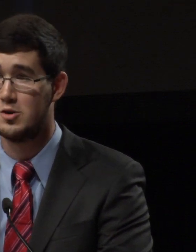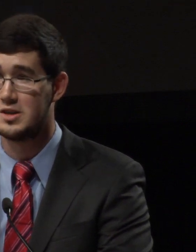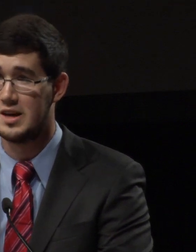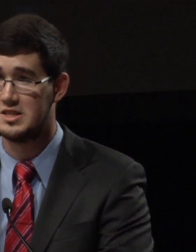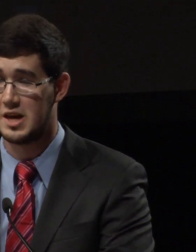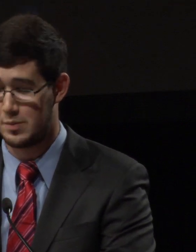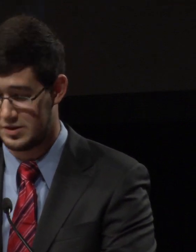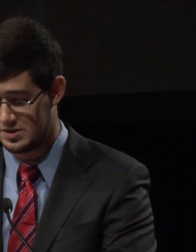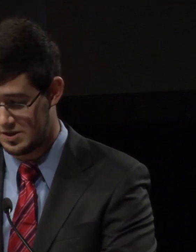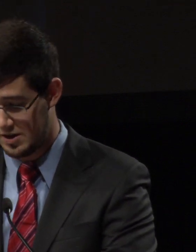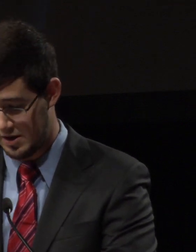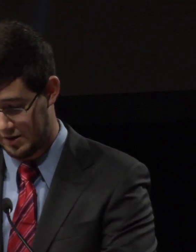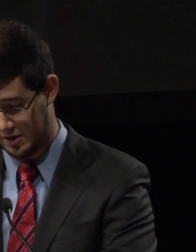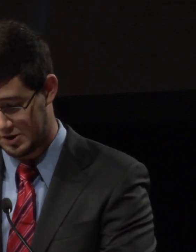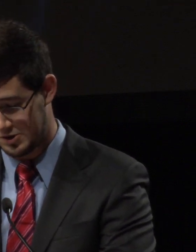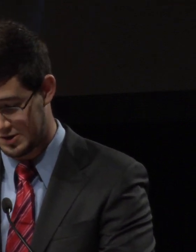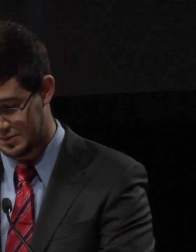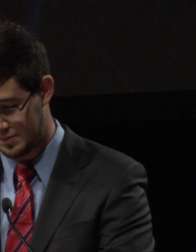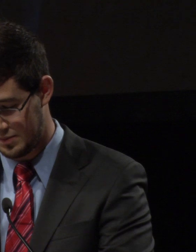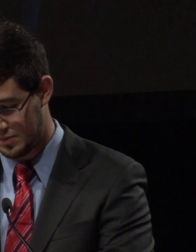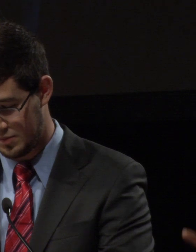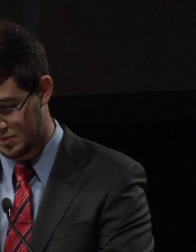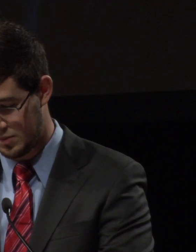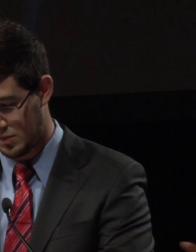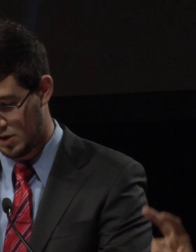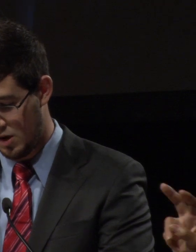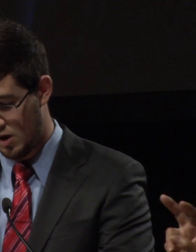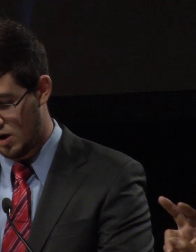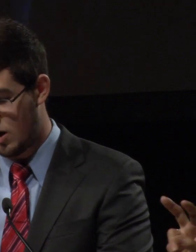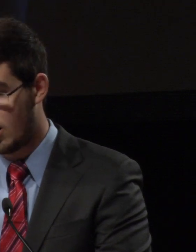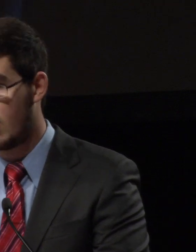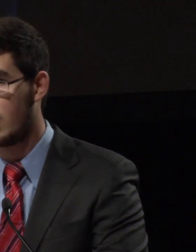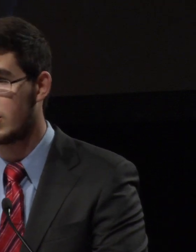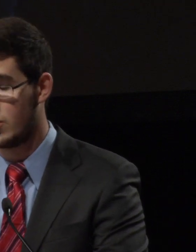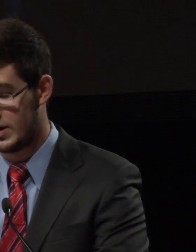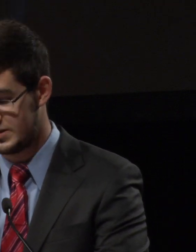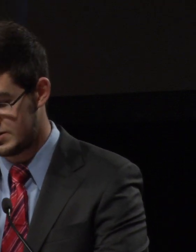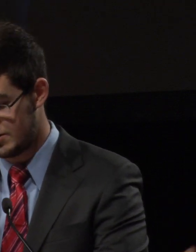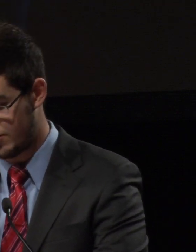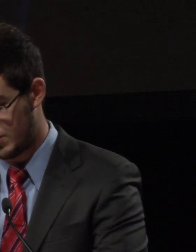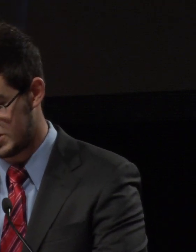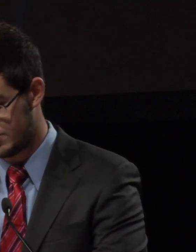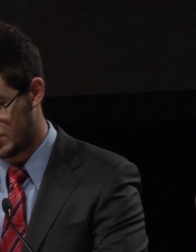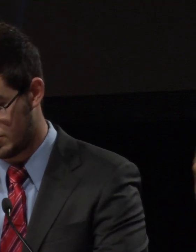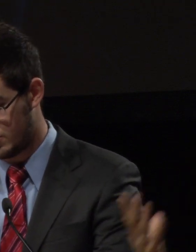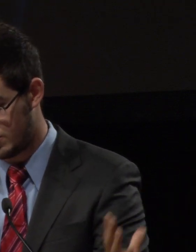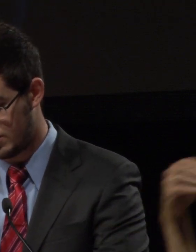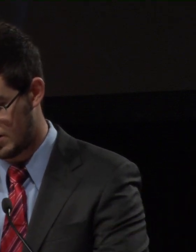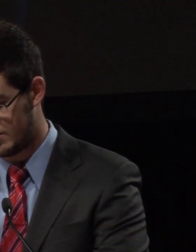MOST ENGAGED CAMPUS IN THE COUNTRY. OUR REQUEST FROM EACH OF YOU IS